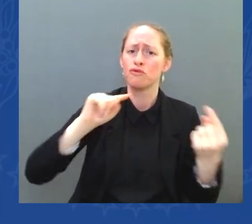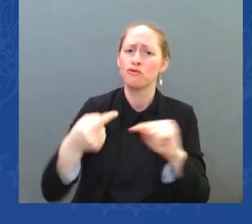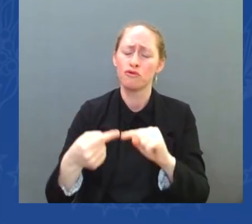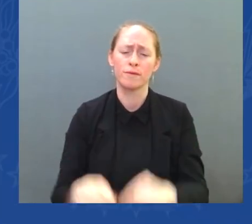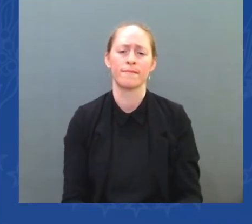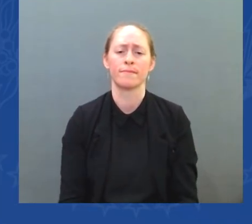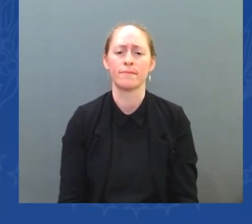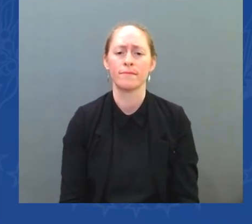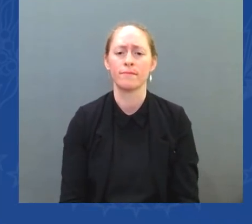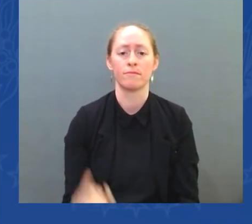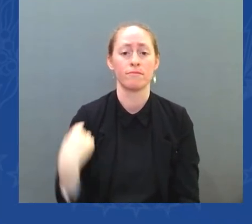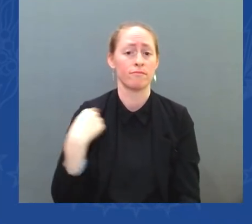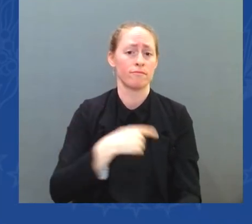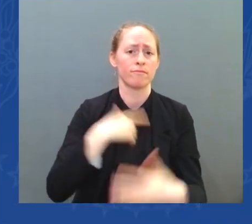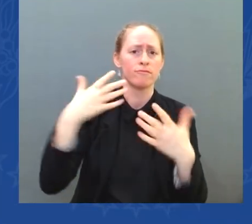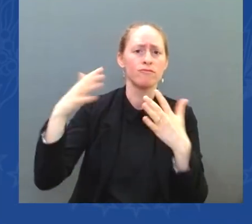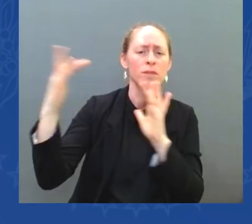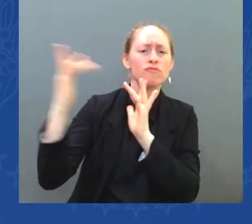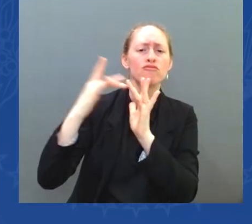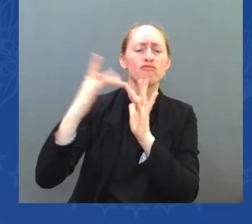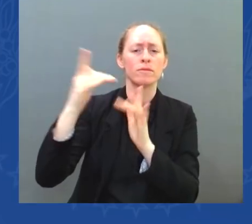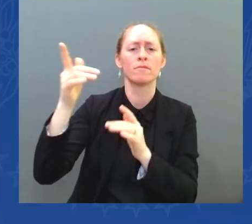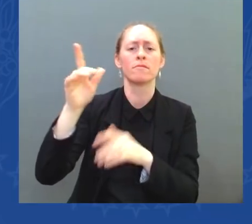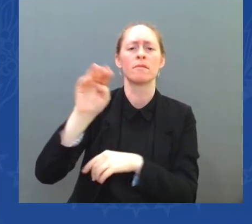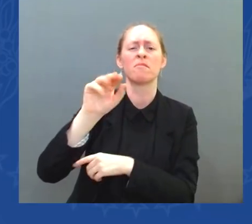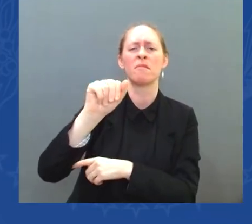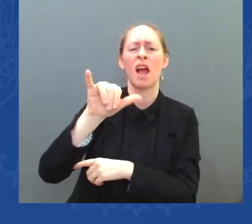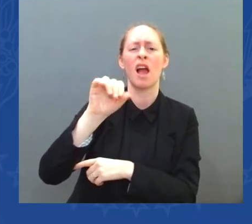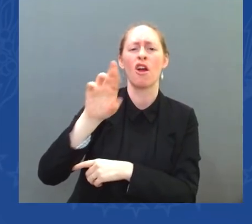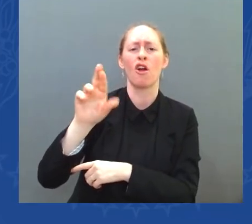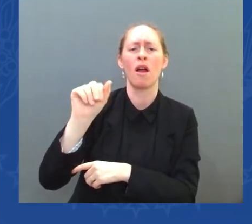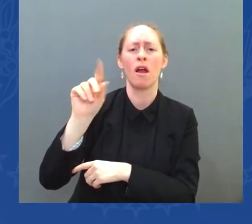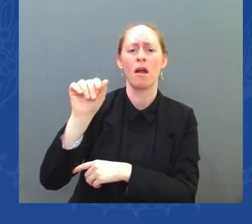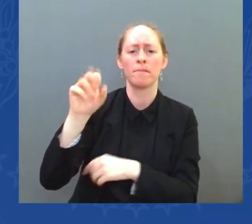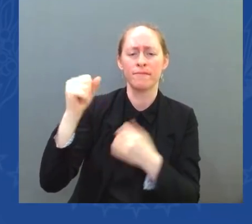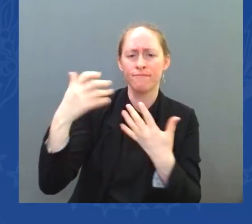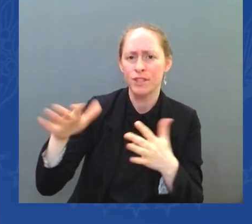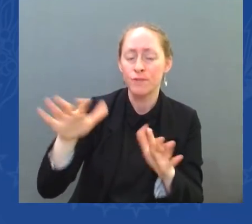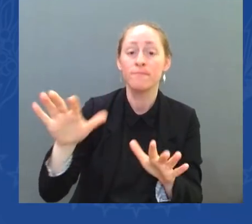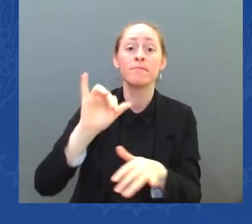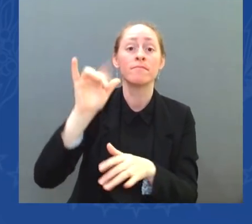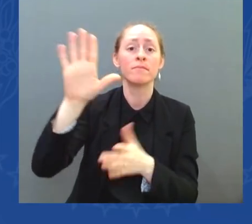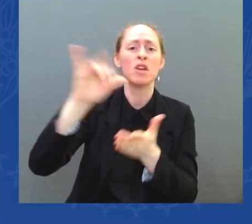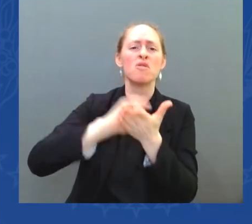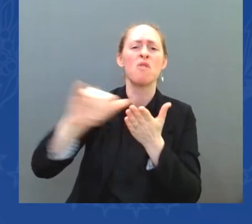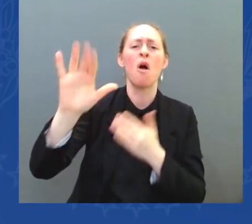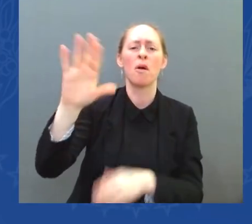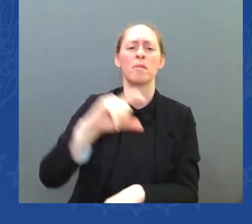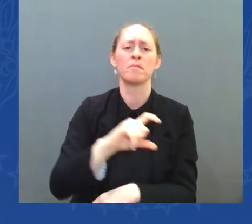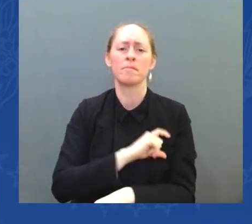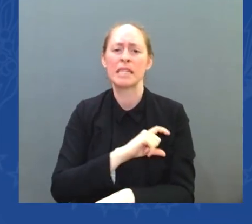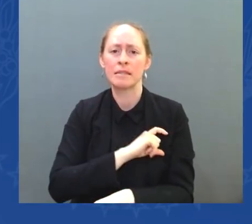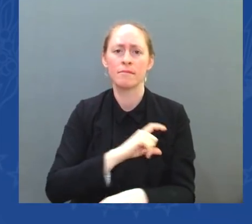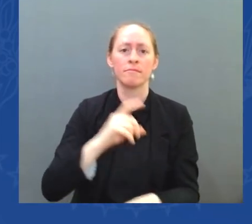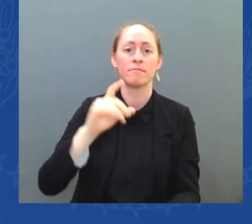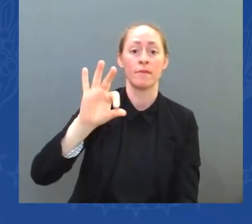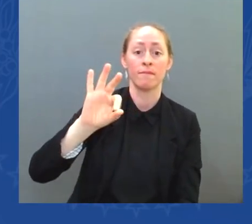are working closely with the NYPD on the ground. We're going to continue to stay in close contact with New York authorities and --